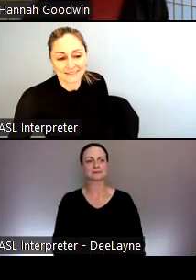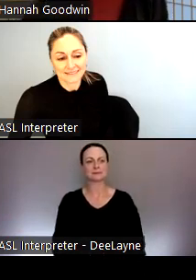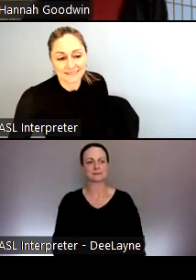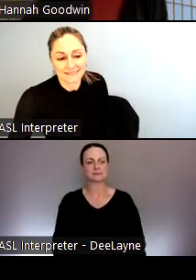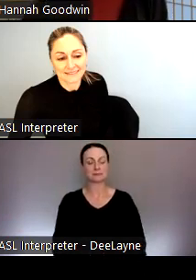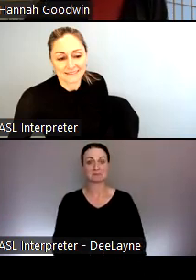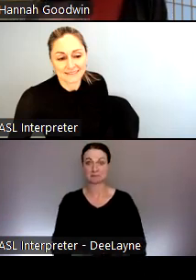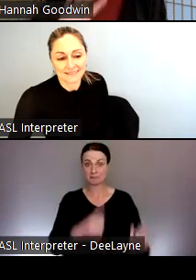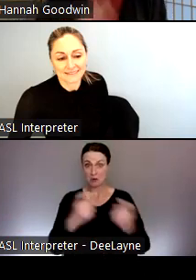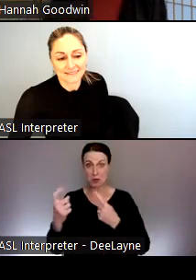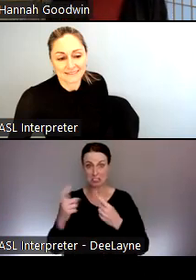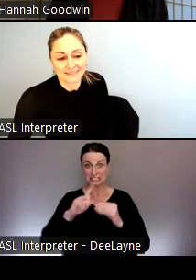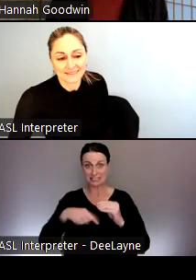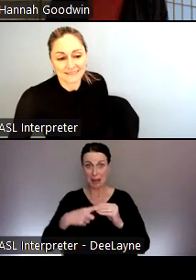Any questions about?